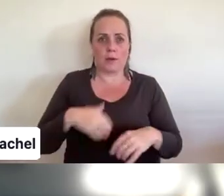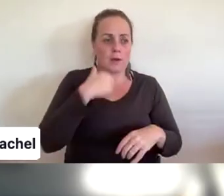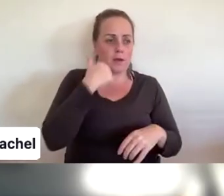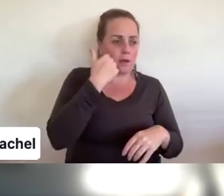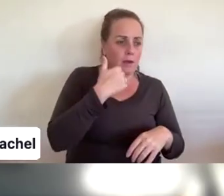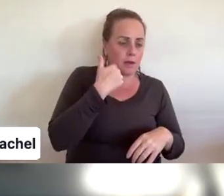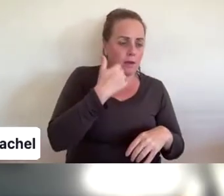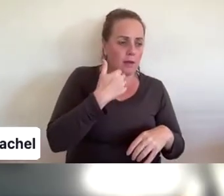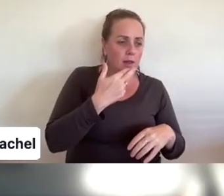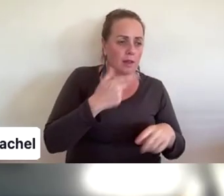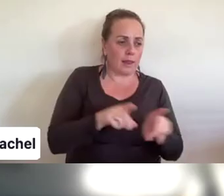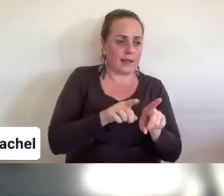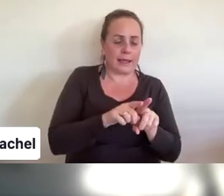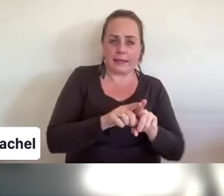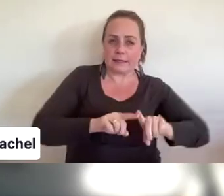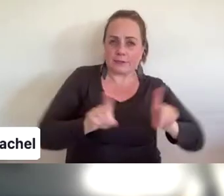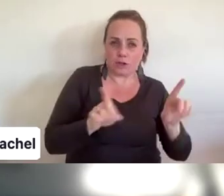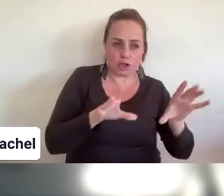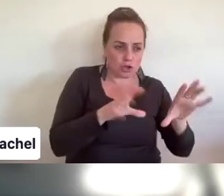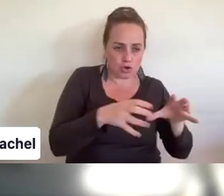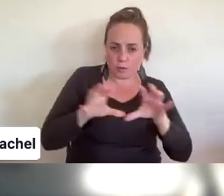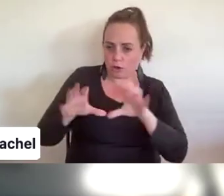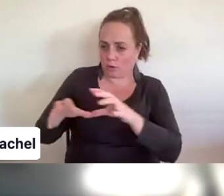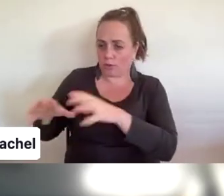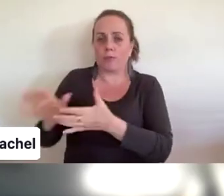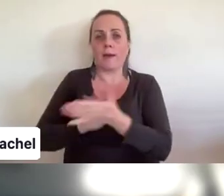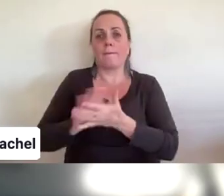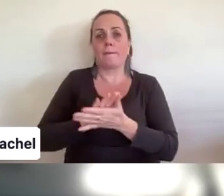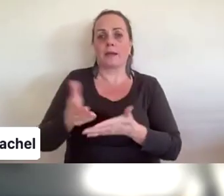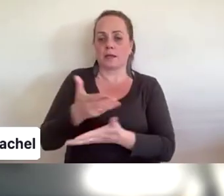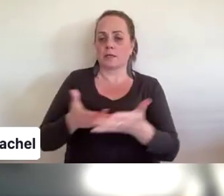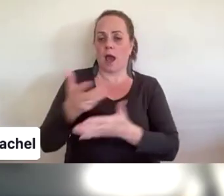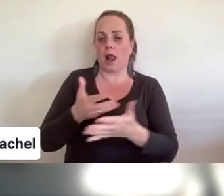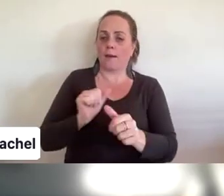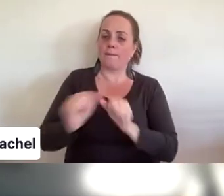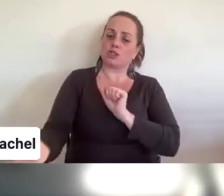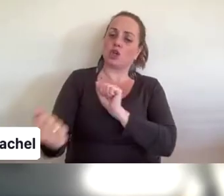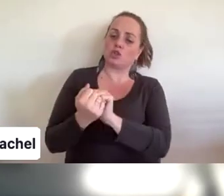assembly dialogues meant these dialogues were designed to work best for these conversations,